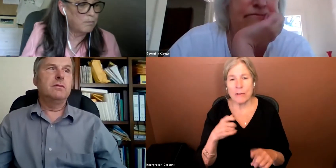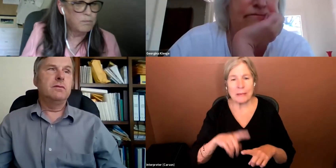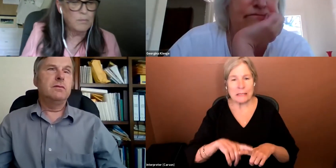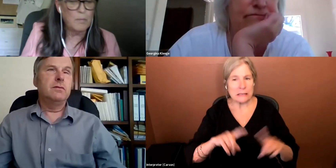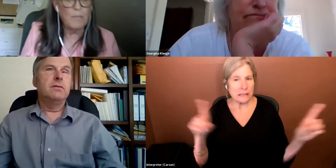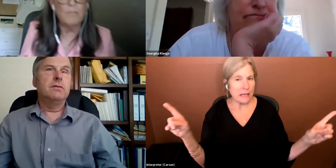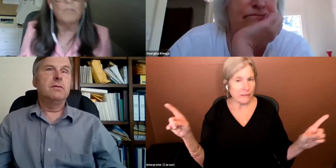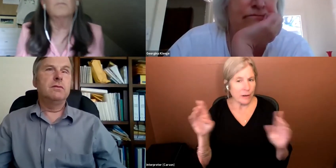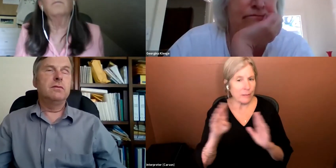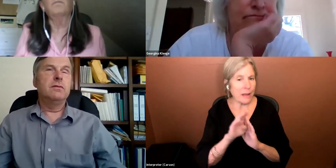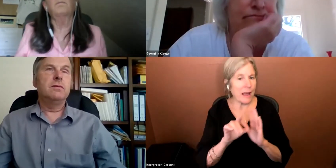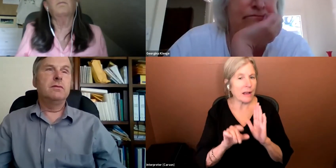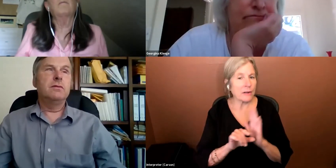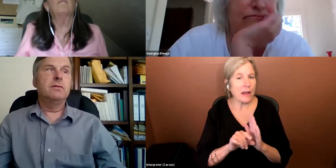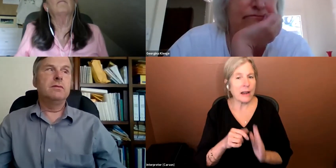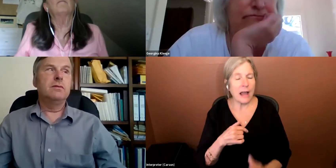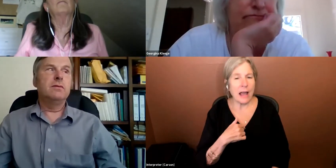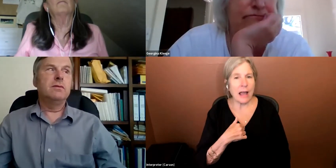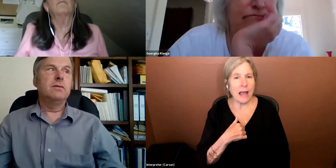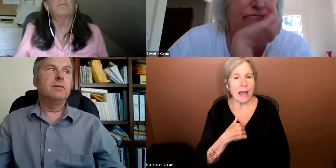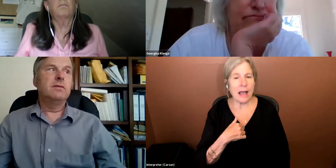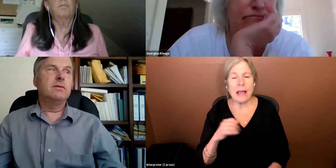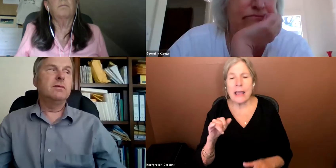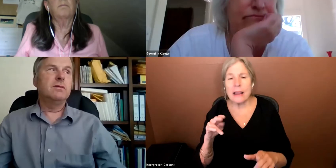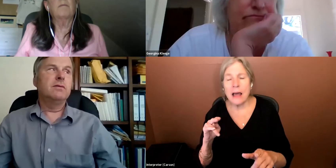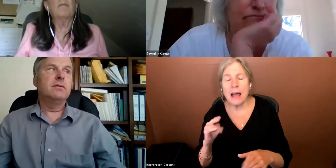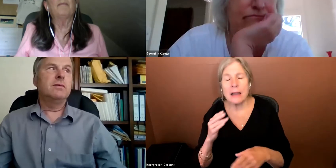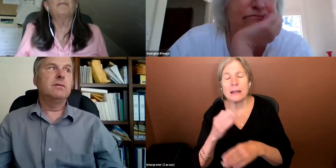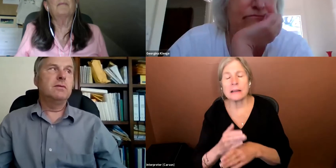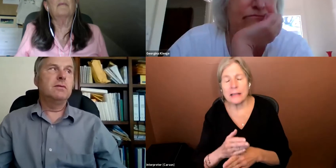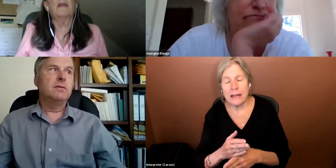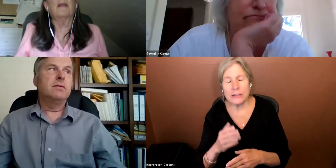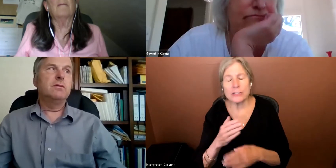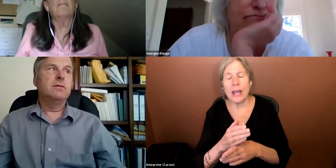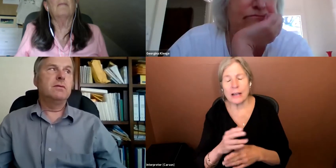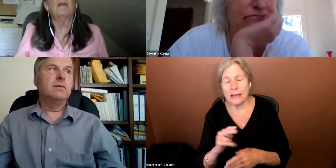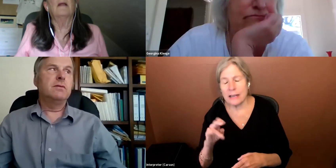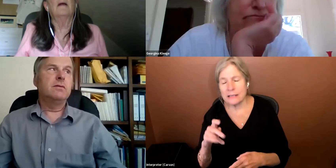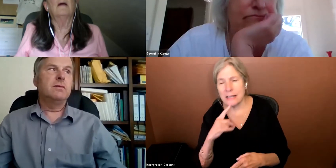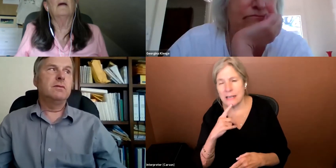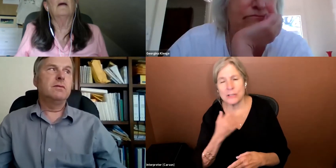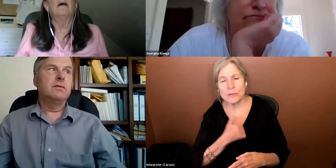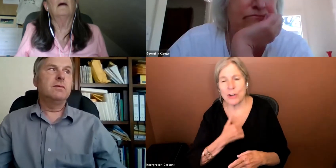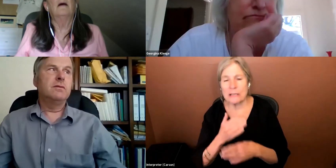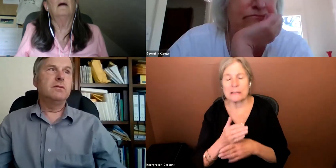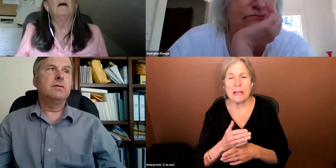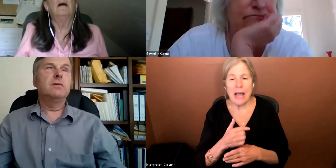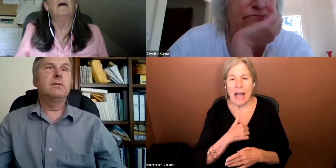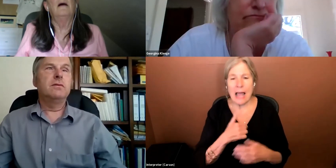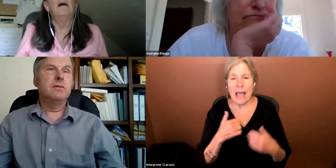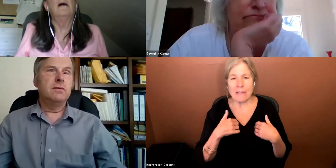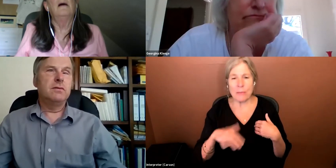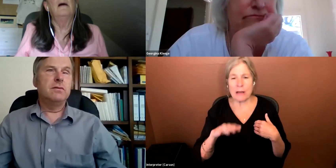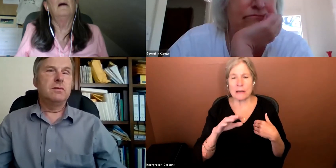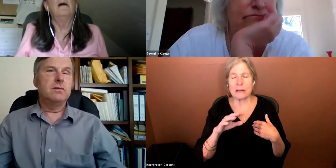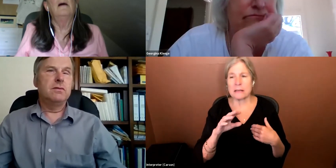Nick Sousanis: Ilan, can I interject. So sorry. I have about 16 images cued up